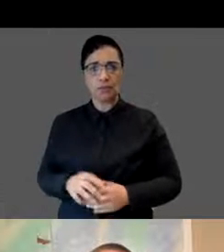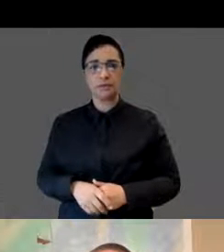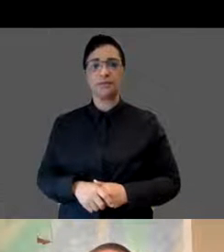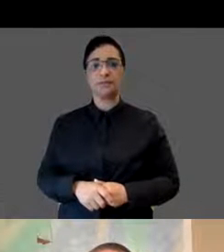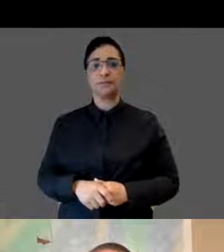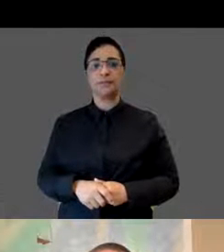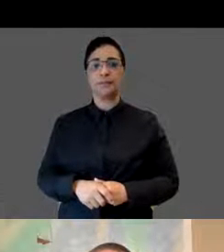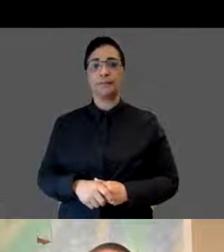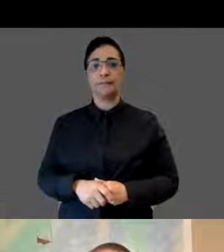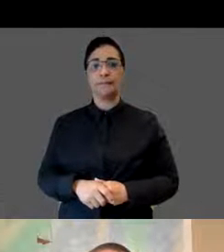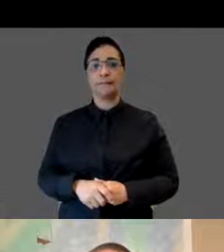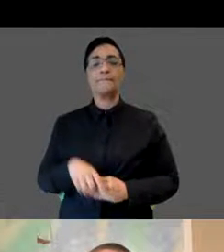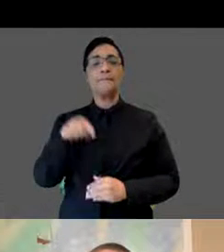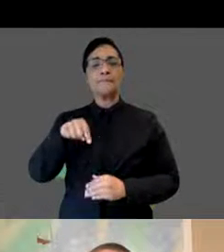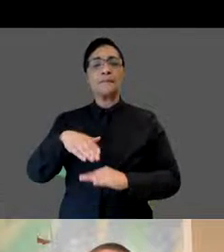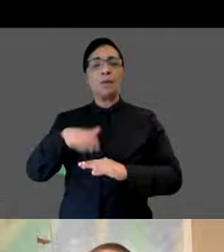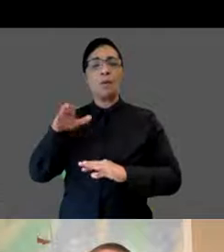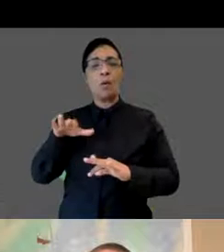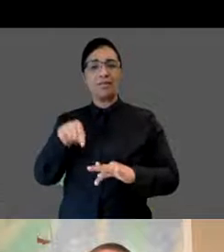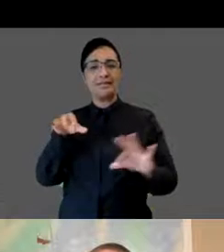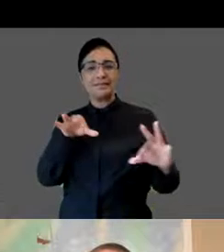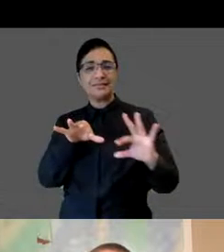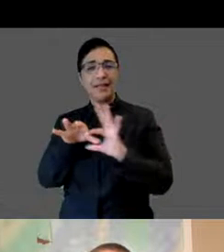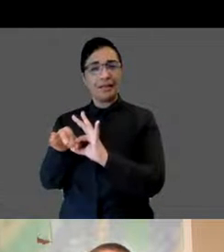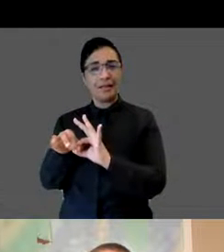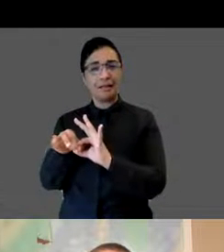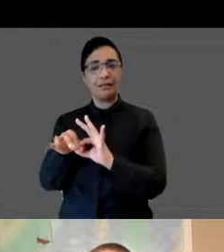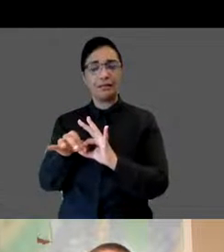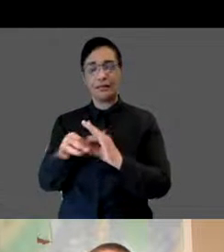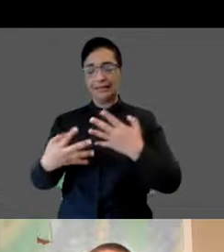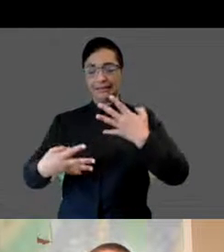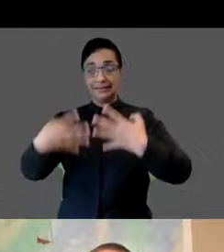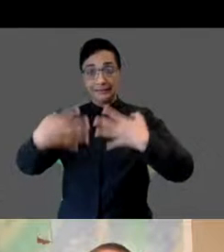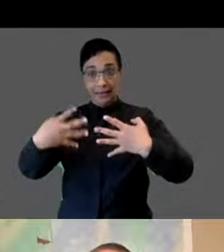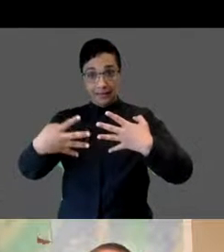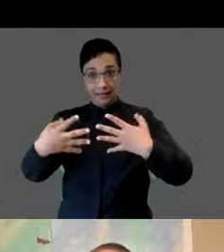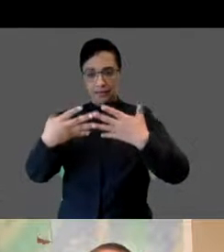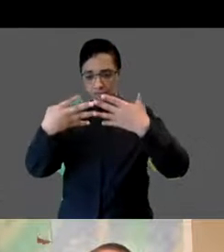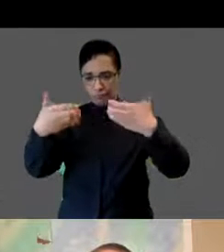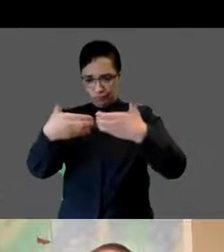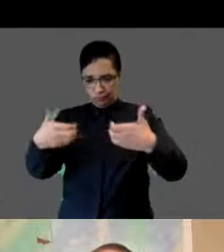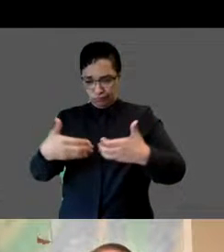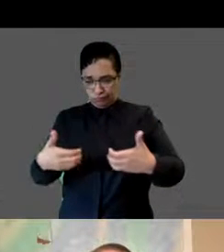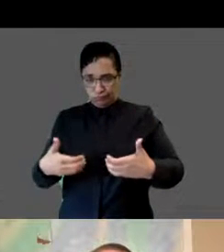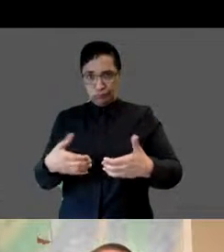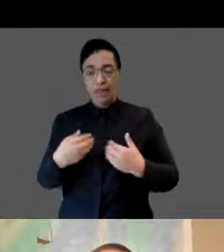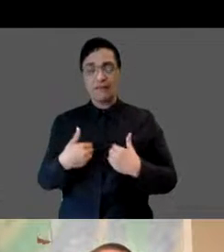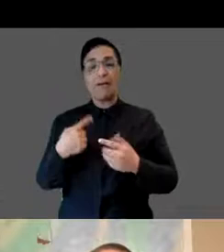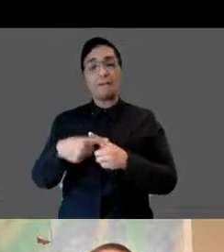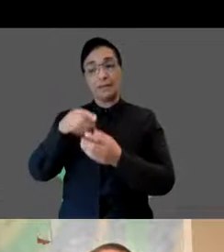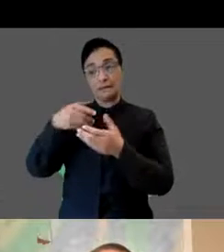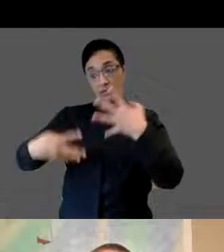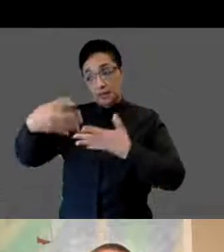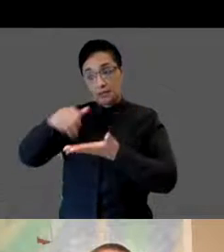So, it was more related with the disaggregation publication of data kept by entities and ministries